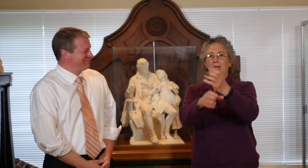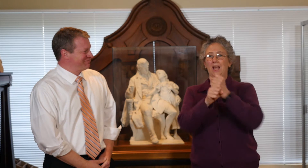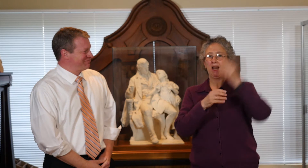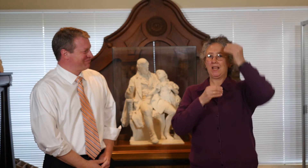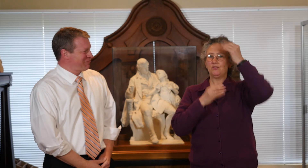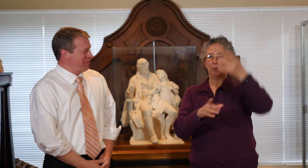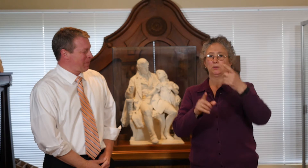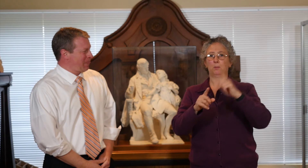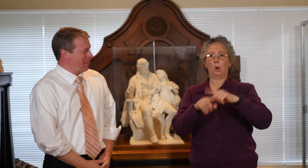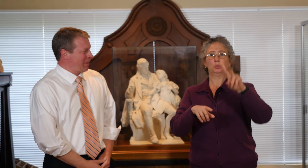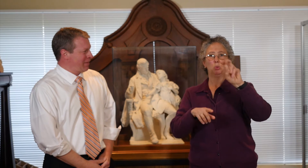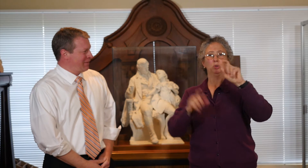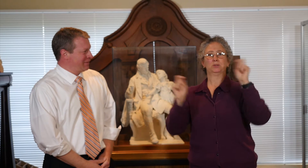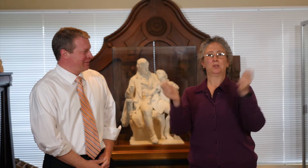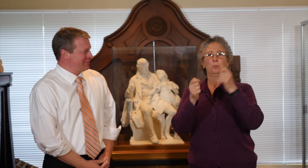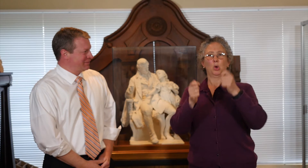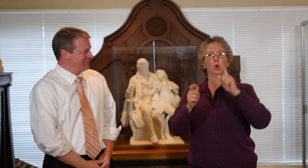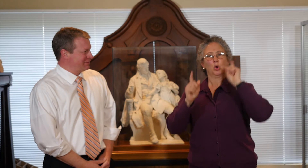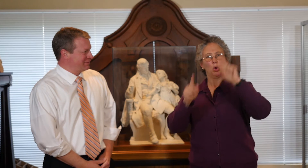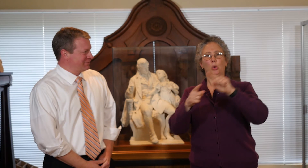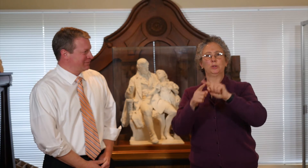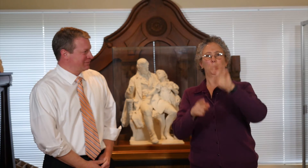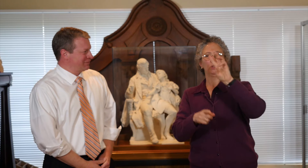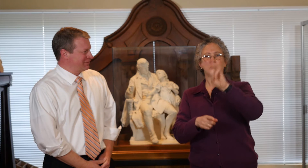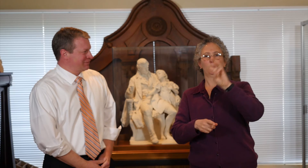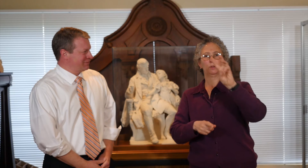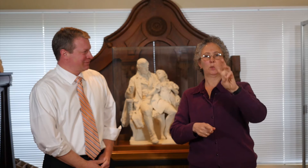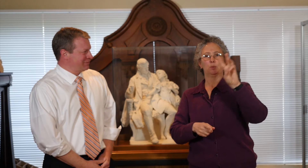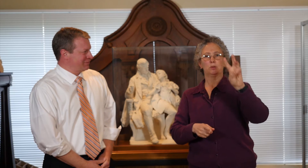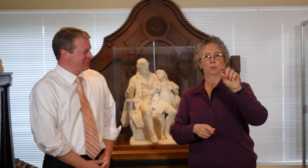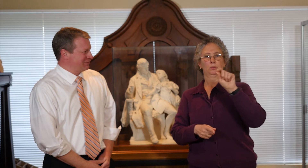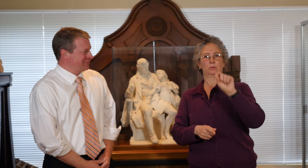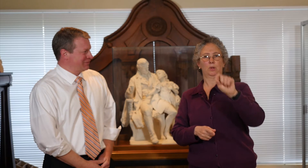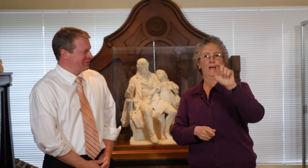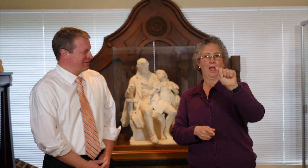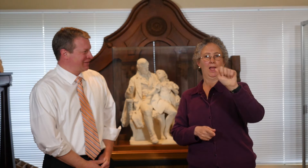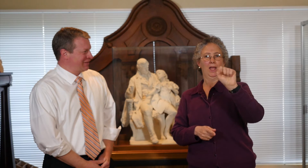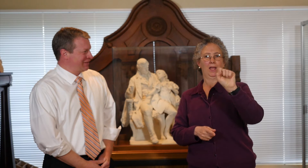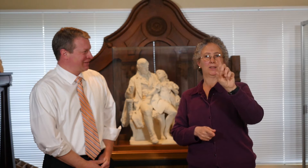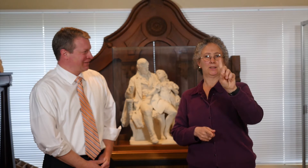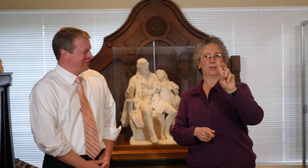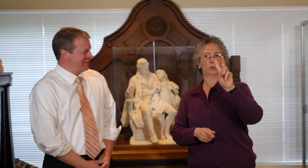Most importantly I encourage you all if you want information about all these events to